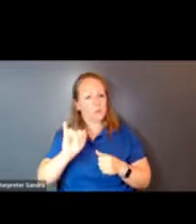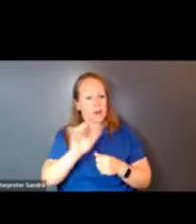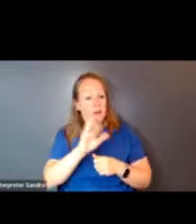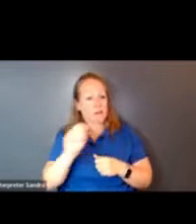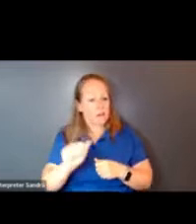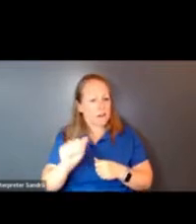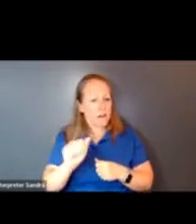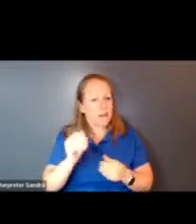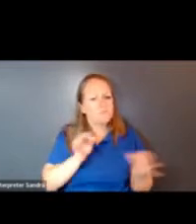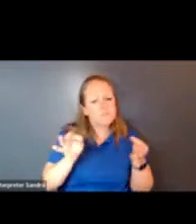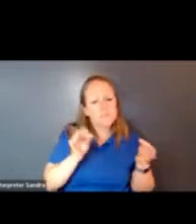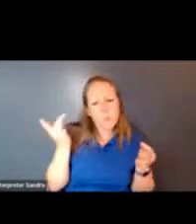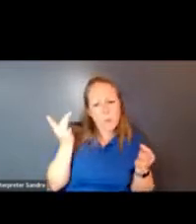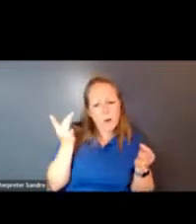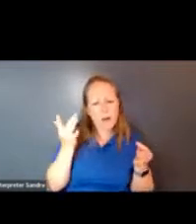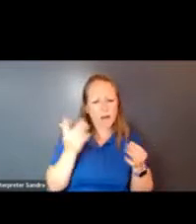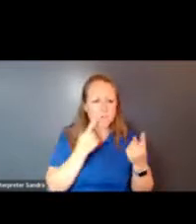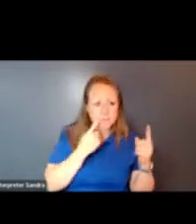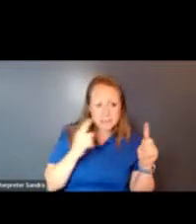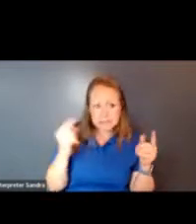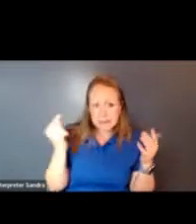you're looking for what's